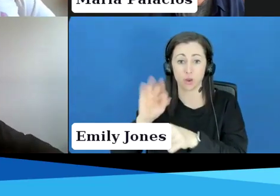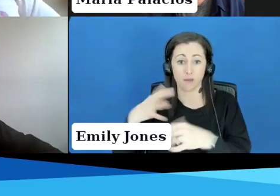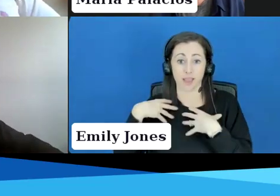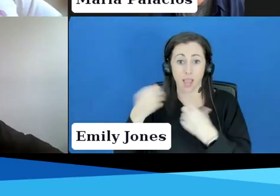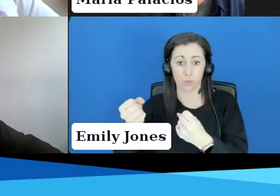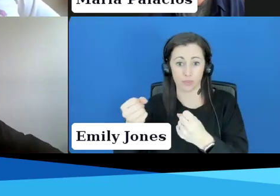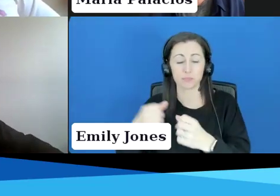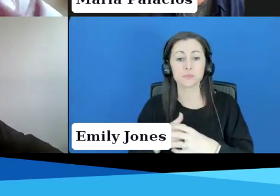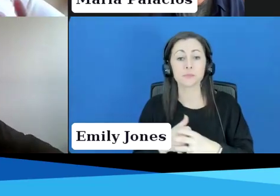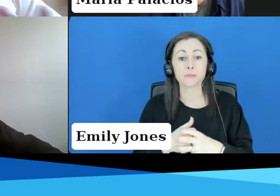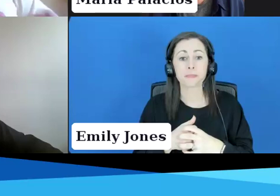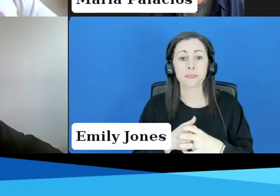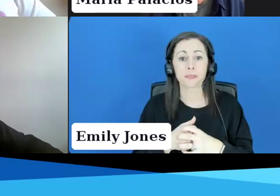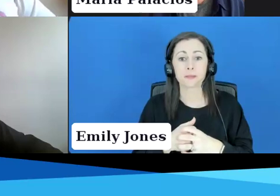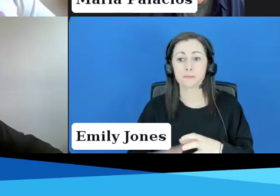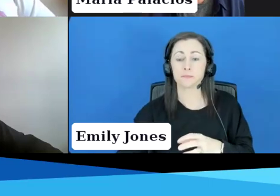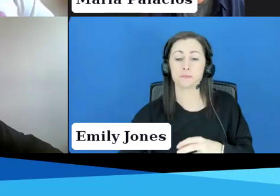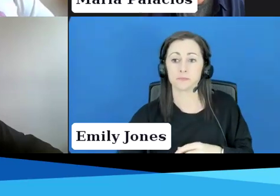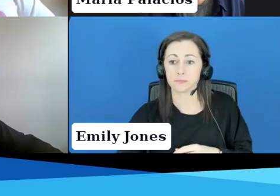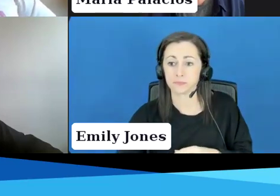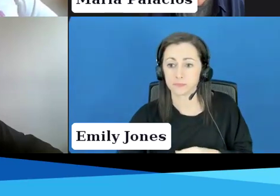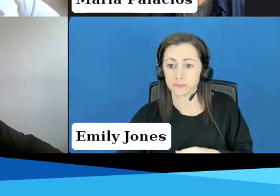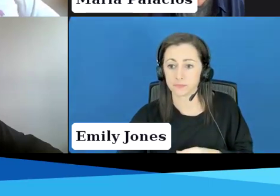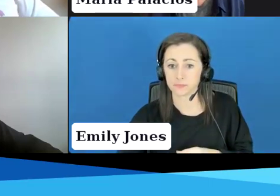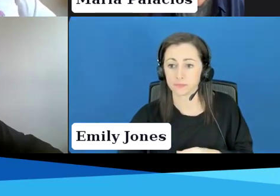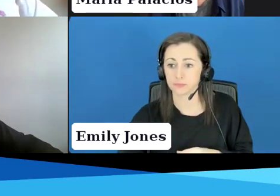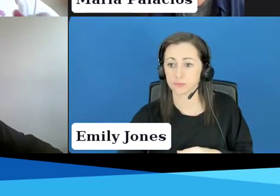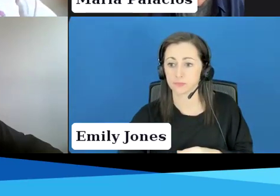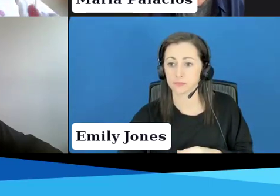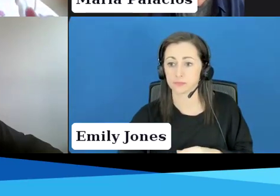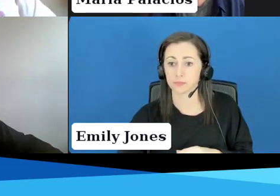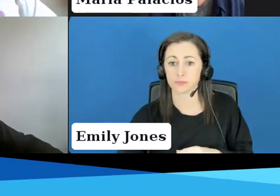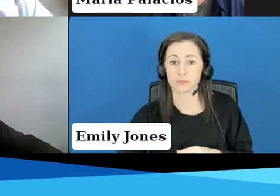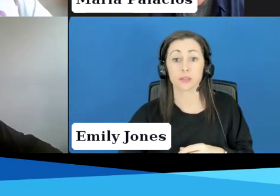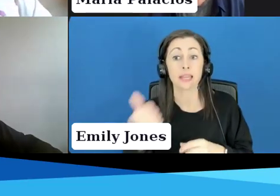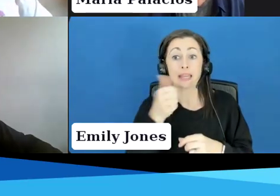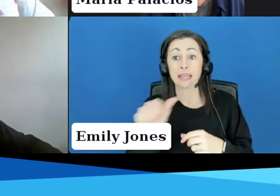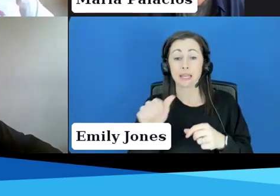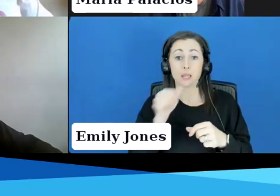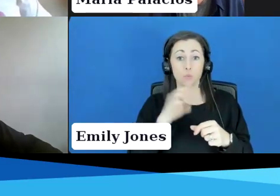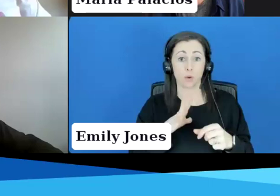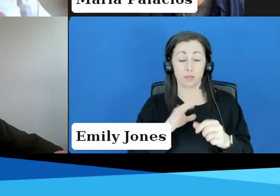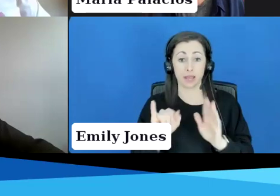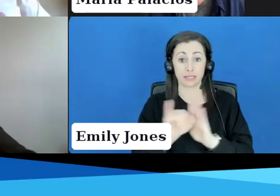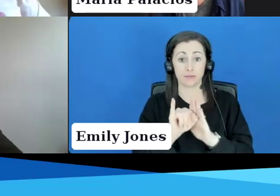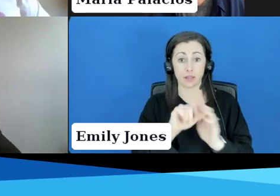I wanted to say that any woman that identifies as Black or Latina can participate in this study.